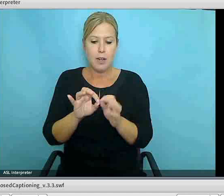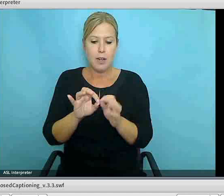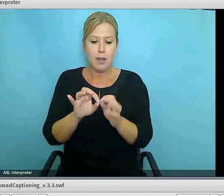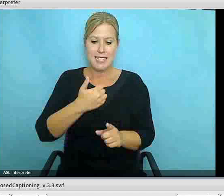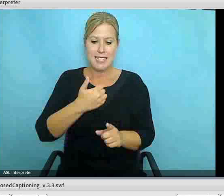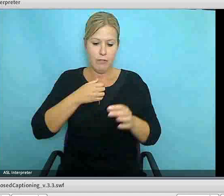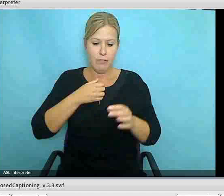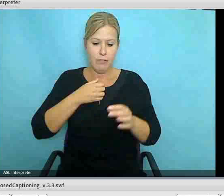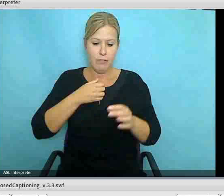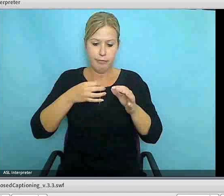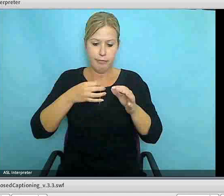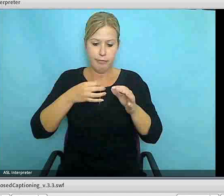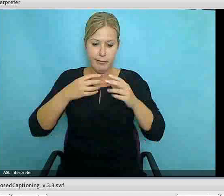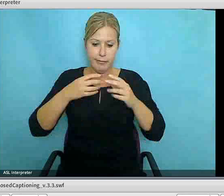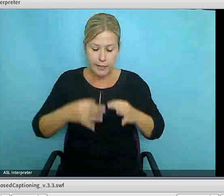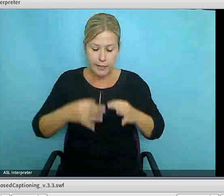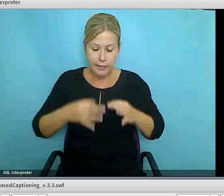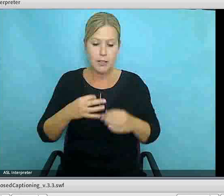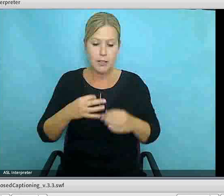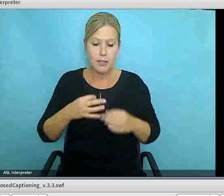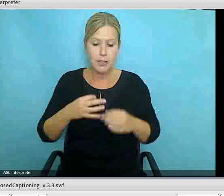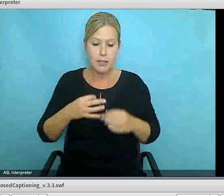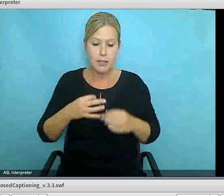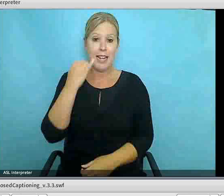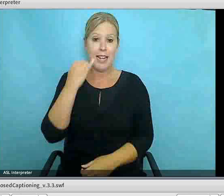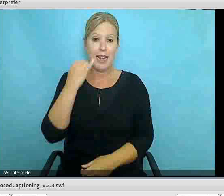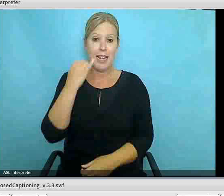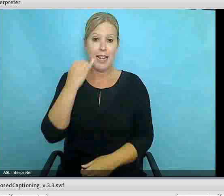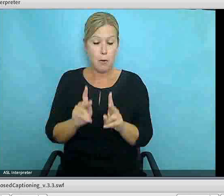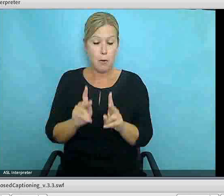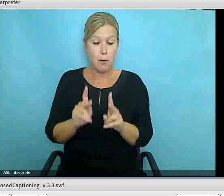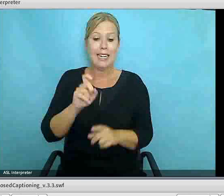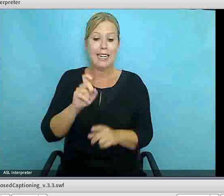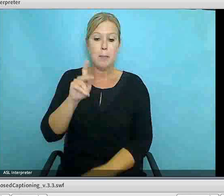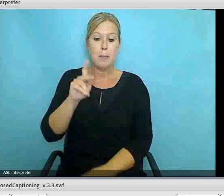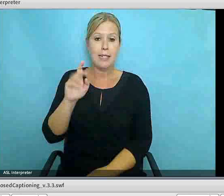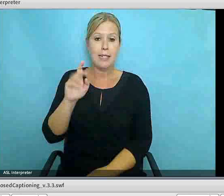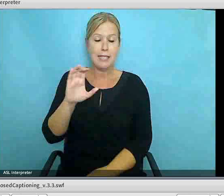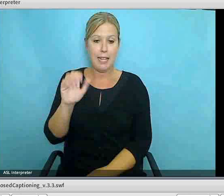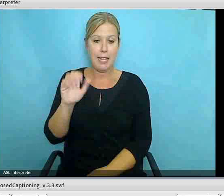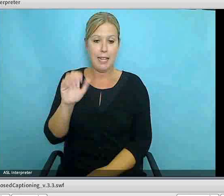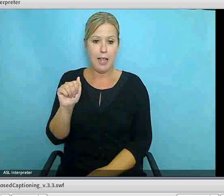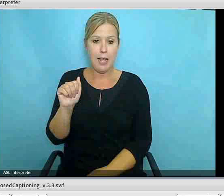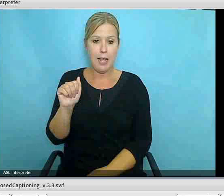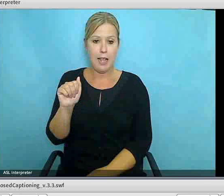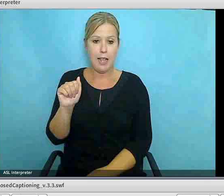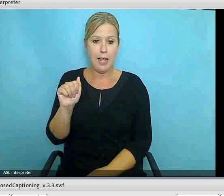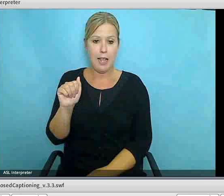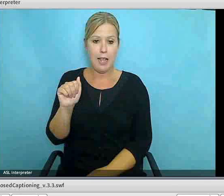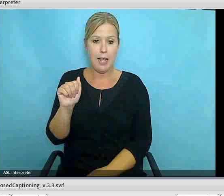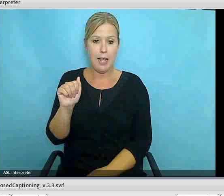So we plan to maintain and keep intact our self-directed PCA program.